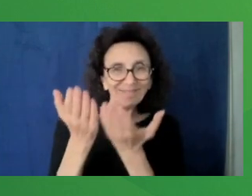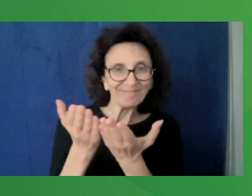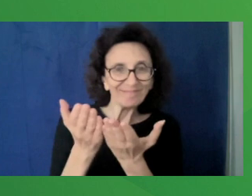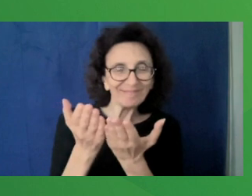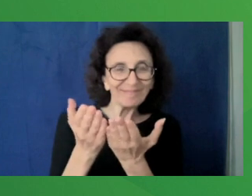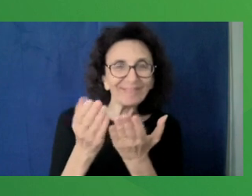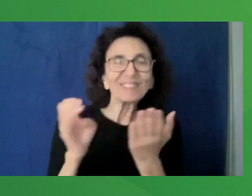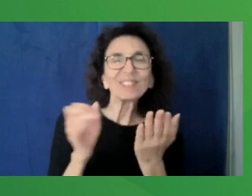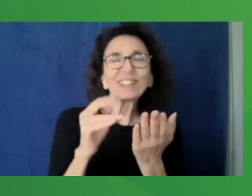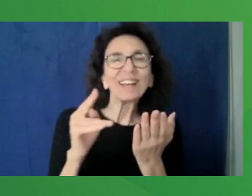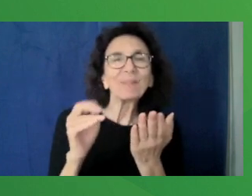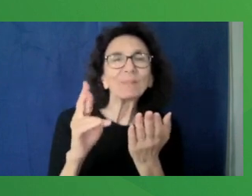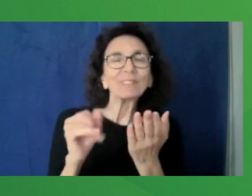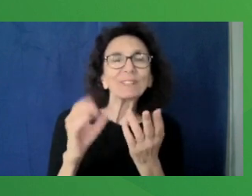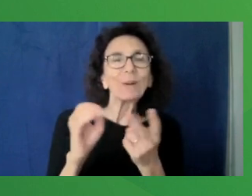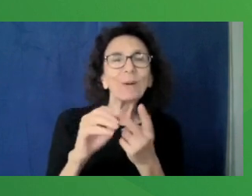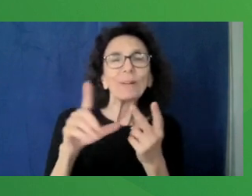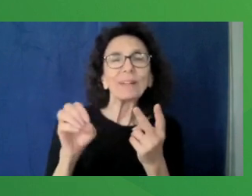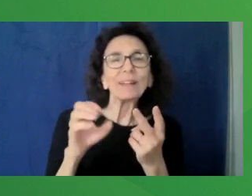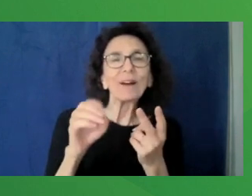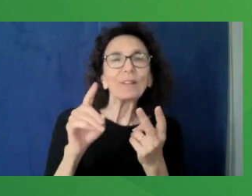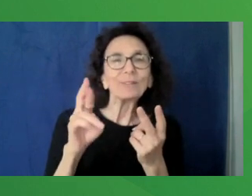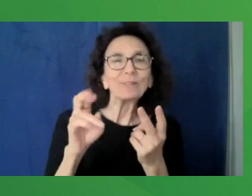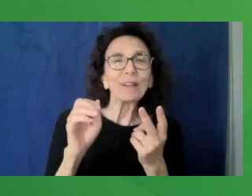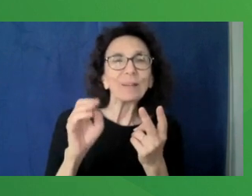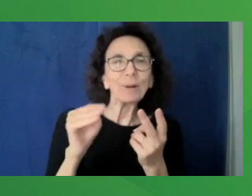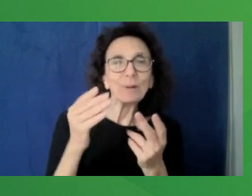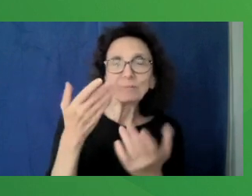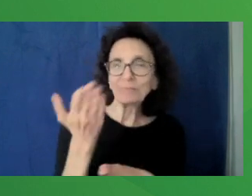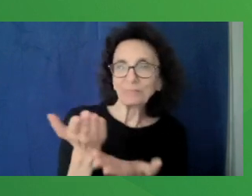and Leon Drabo. Thank you very much. JANAE BRISCOE: